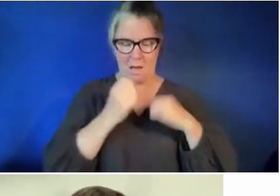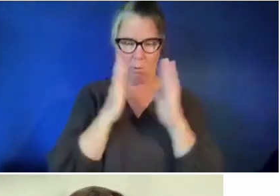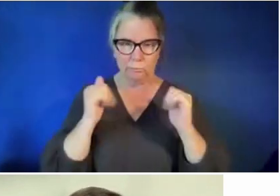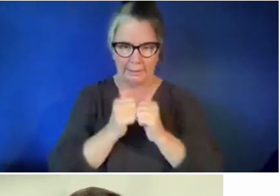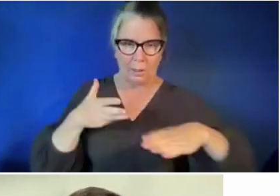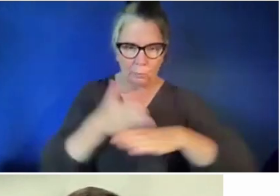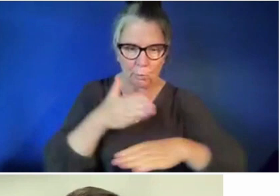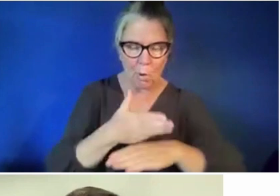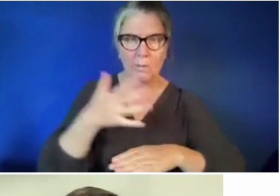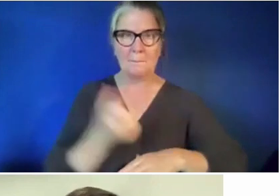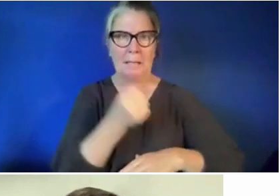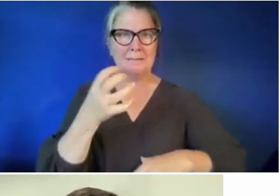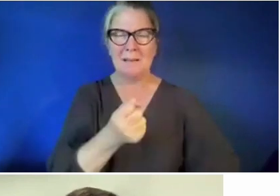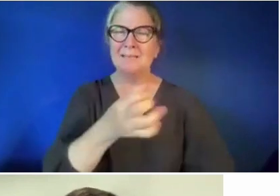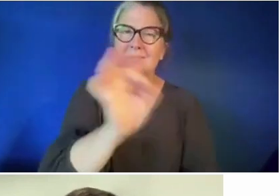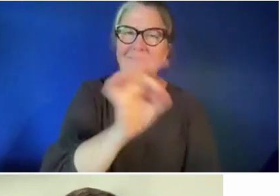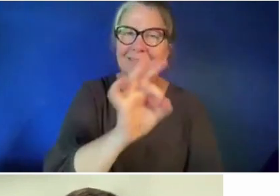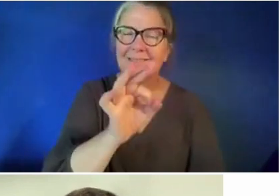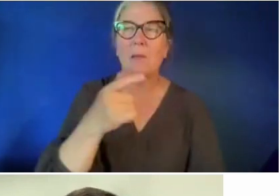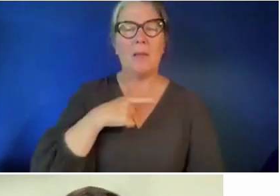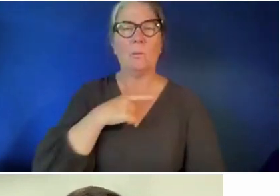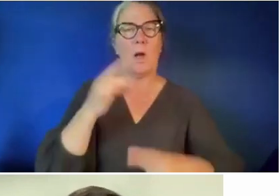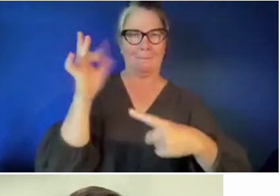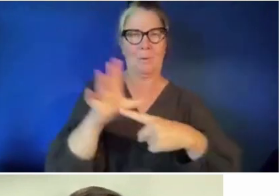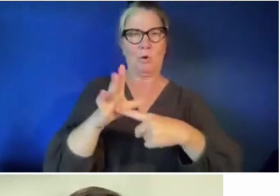One other tiny thing is I think it also helps